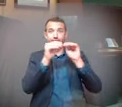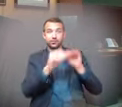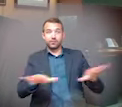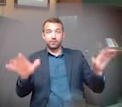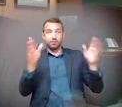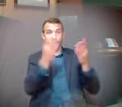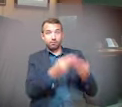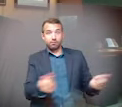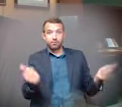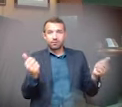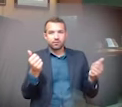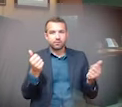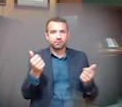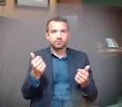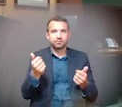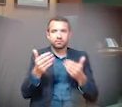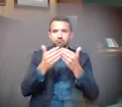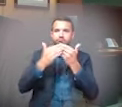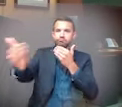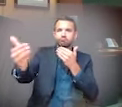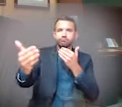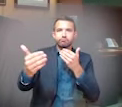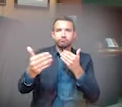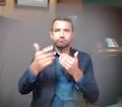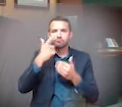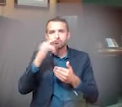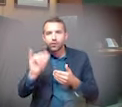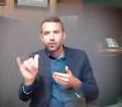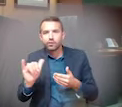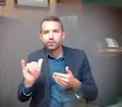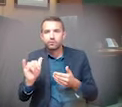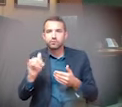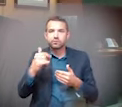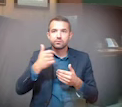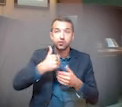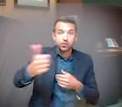We are being asked to reimagine what transportation looks like, what education looks